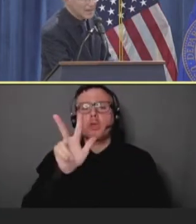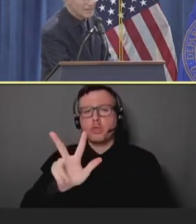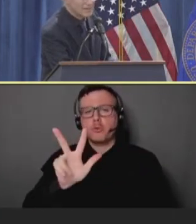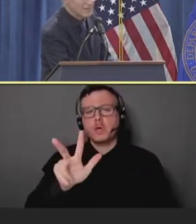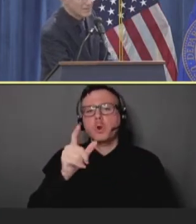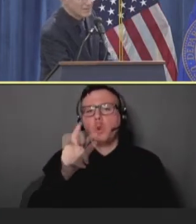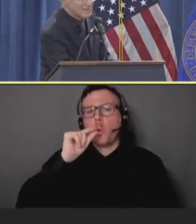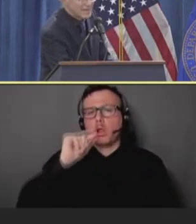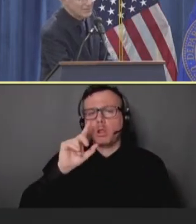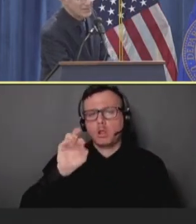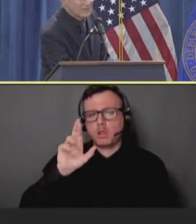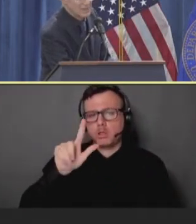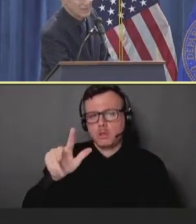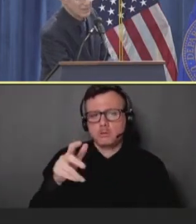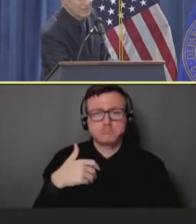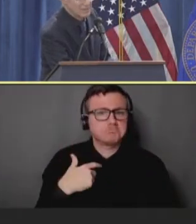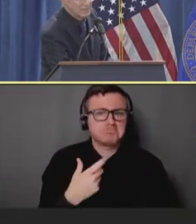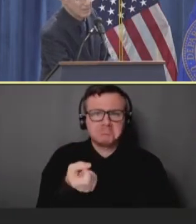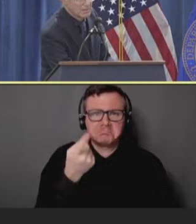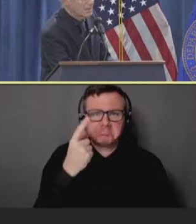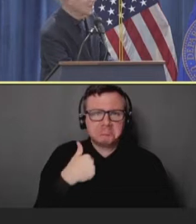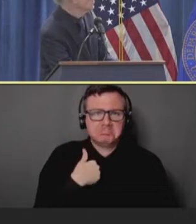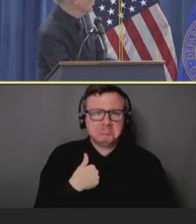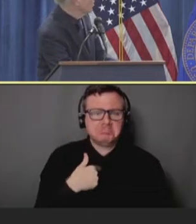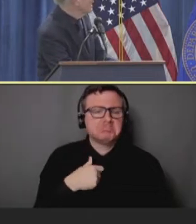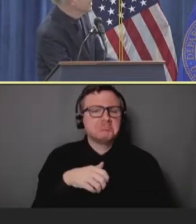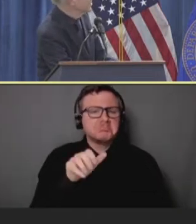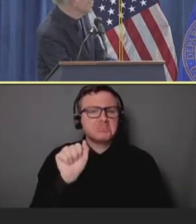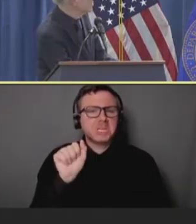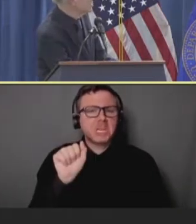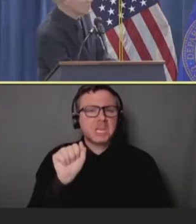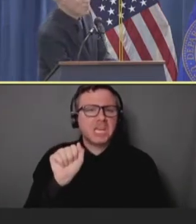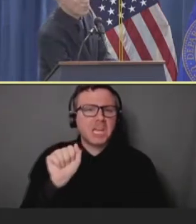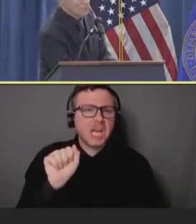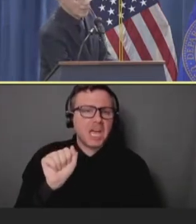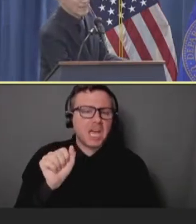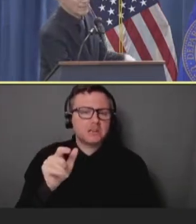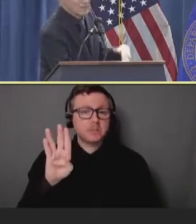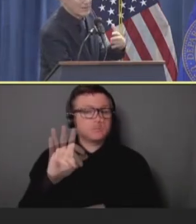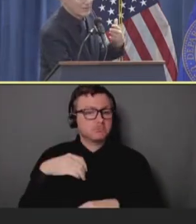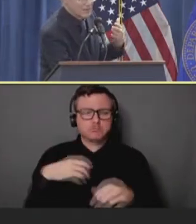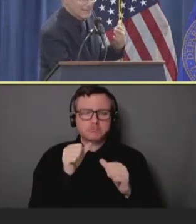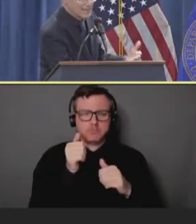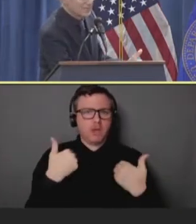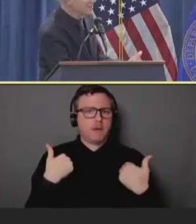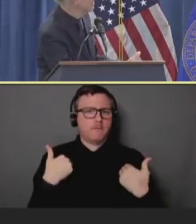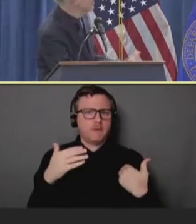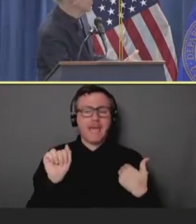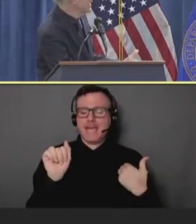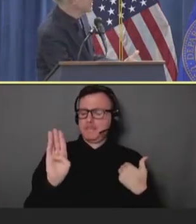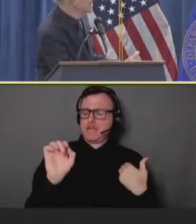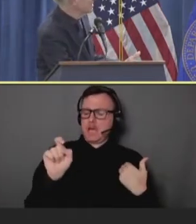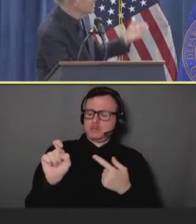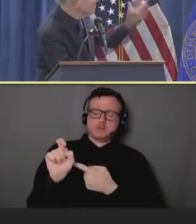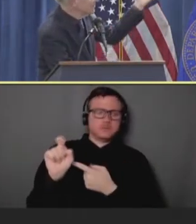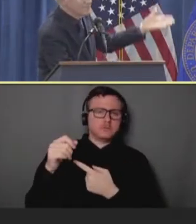not -- did not have antibodies, whereas those that received the inactivated vaccine, that